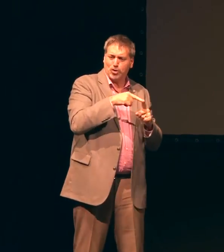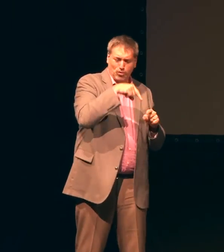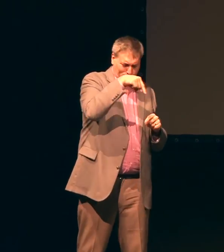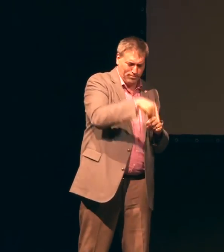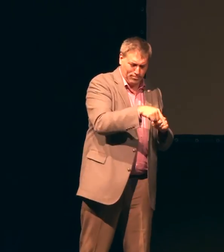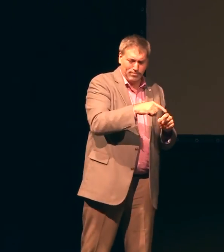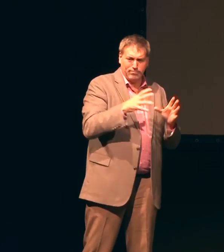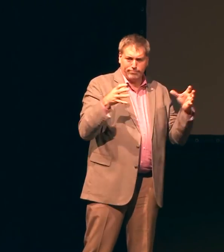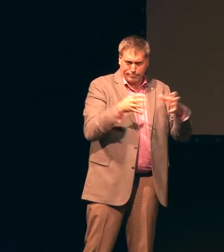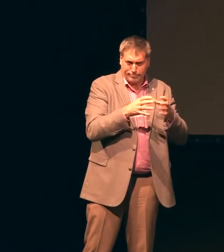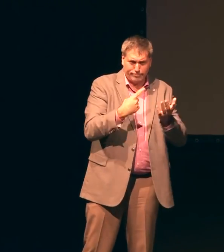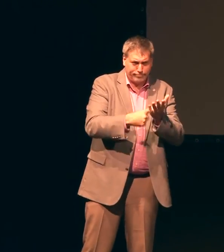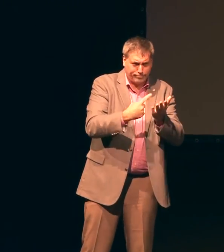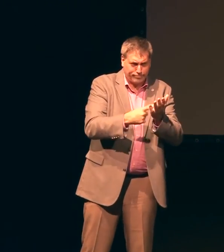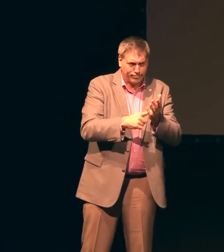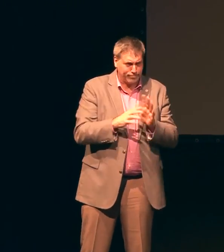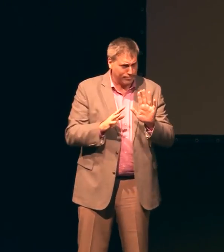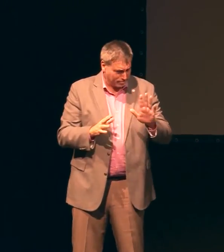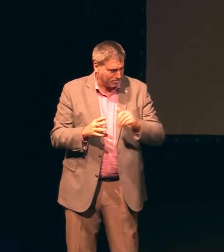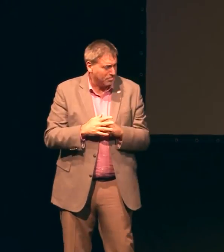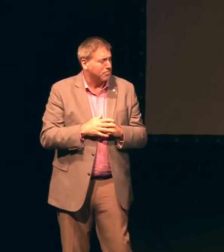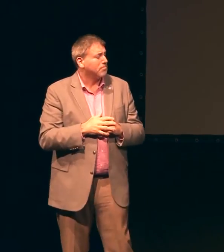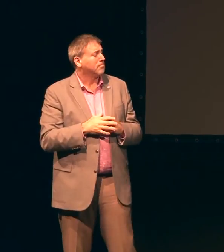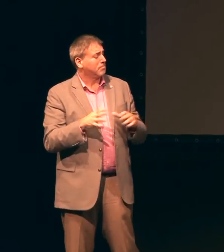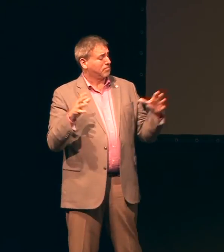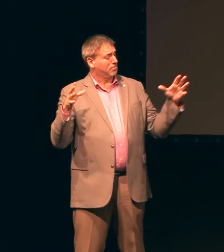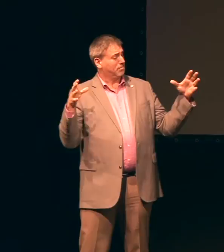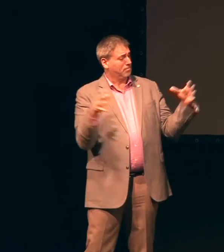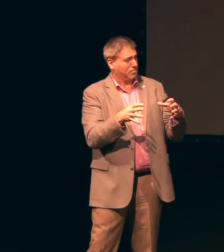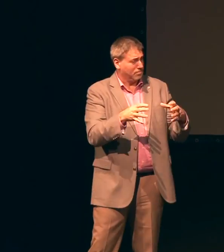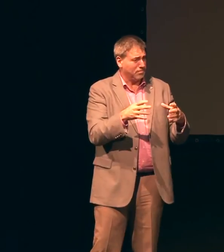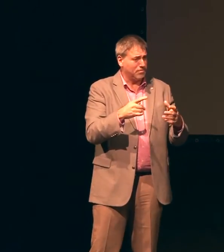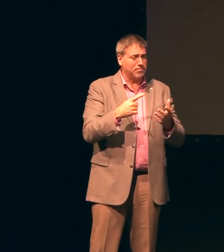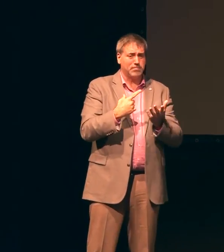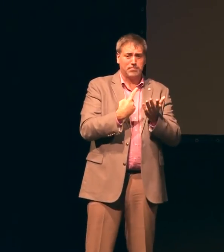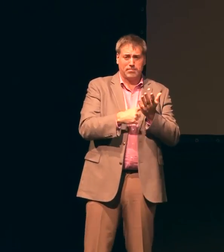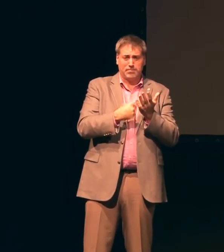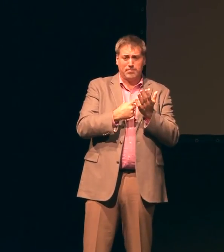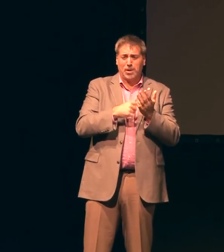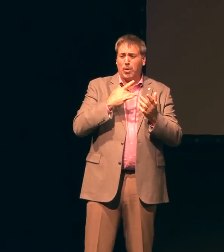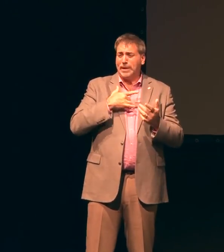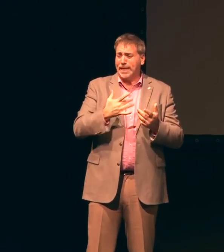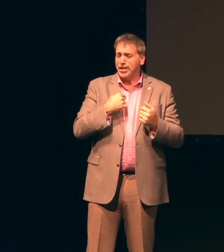state association for the Deaf has a representative, as well. Is involved in the